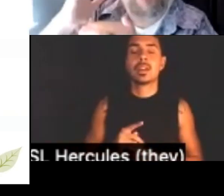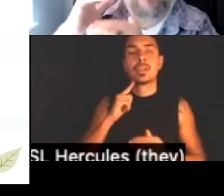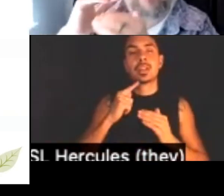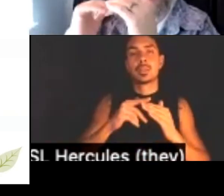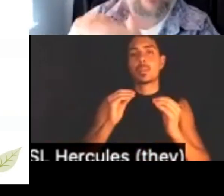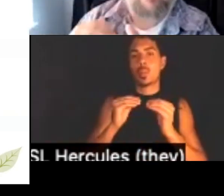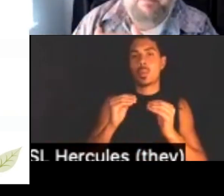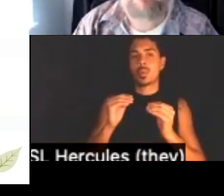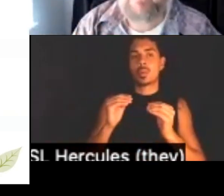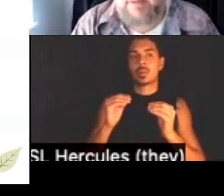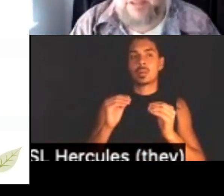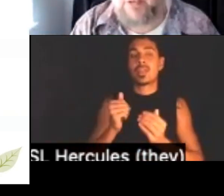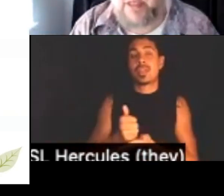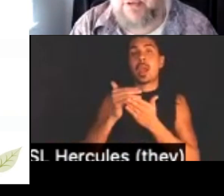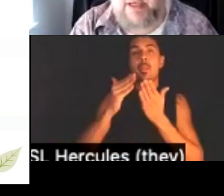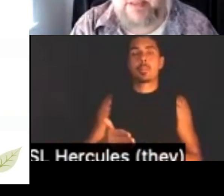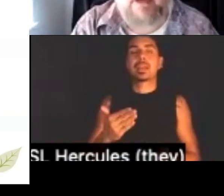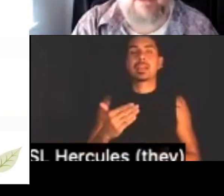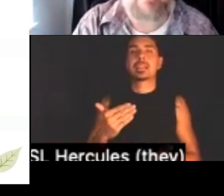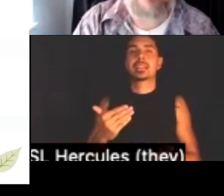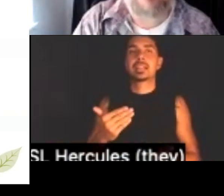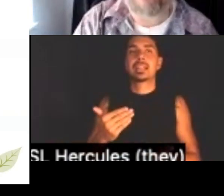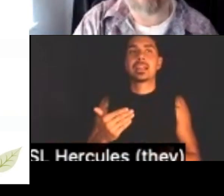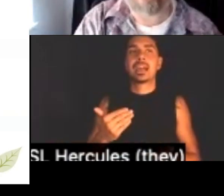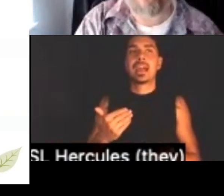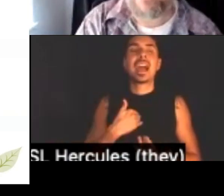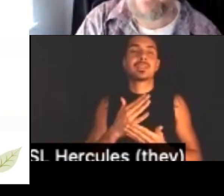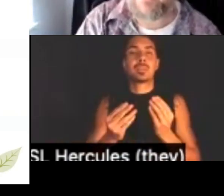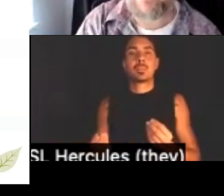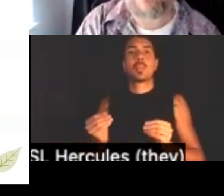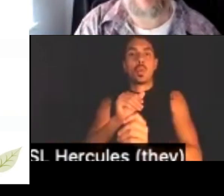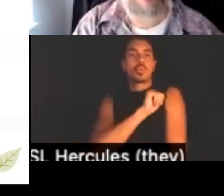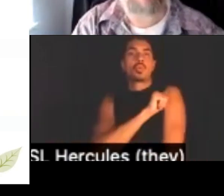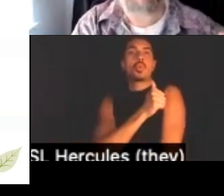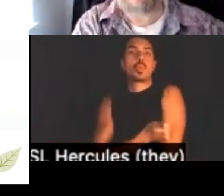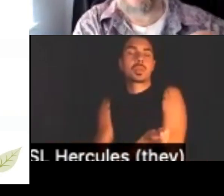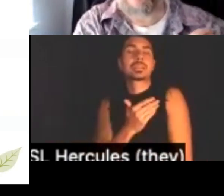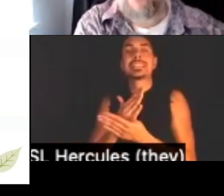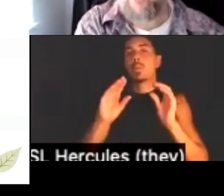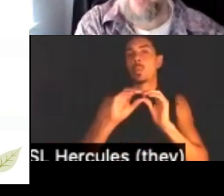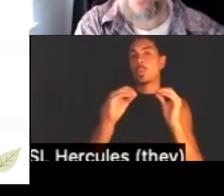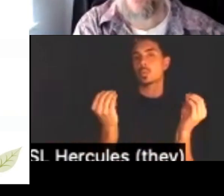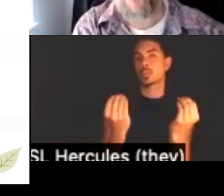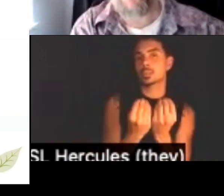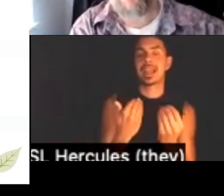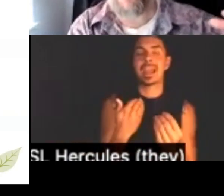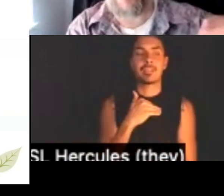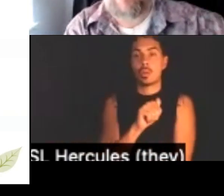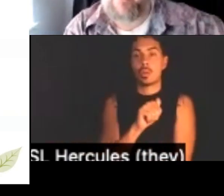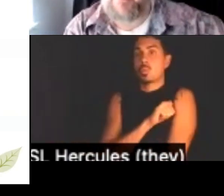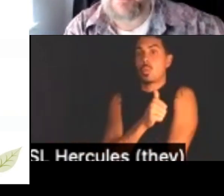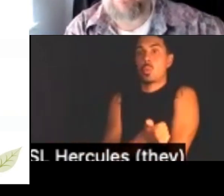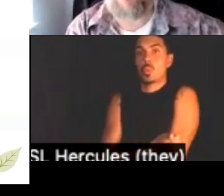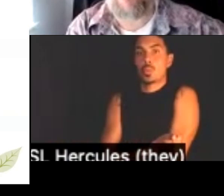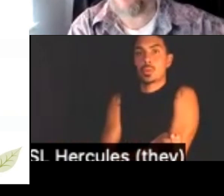than trans clients are. Organizations have authority over the therapists that work for them.